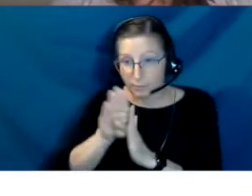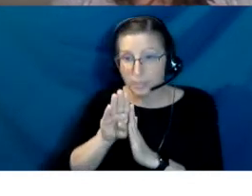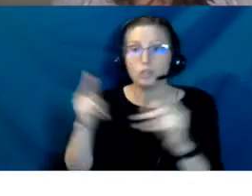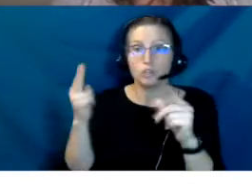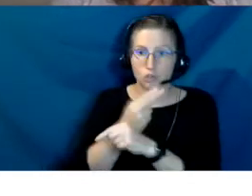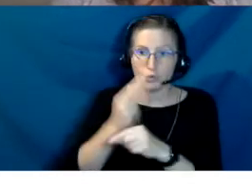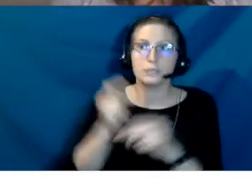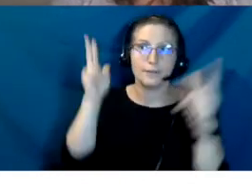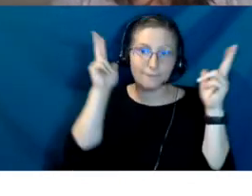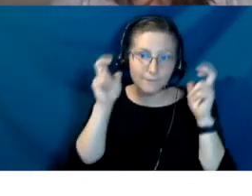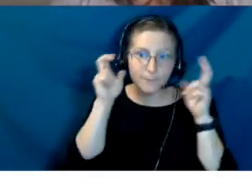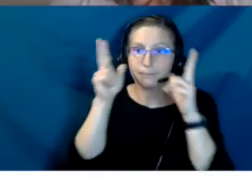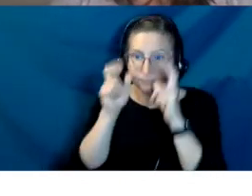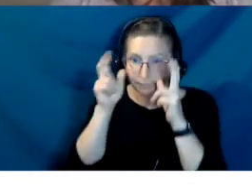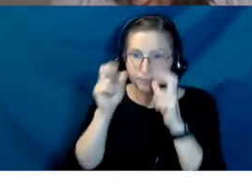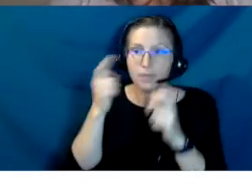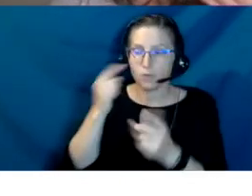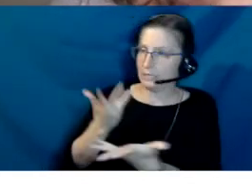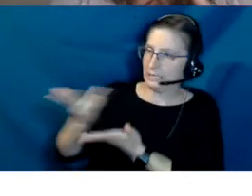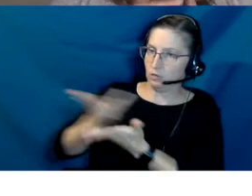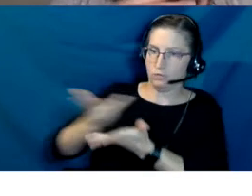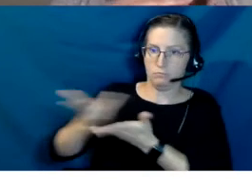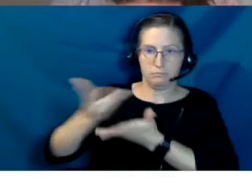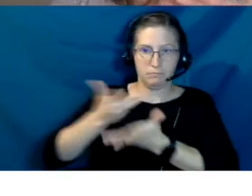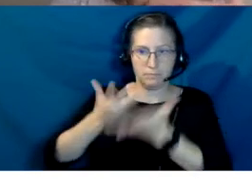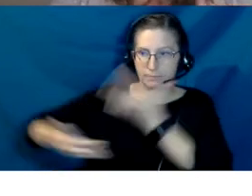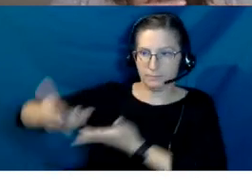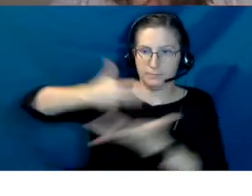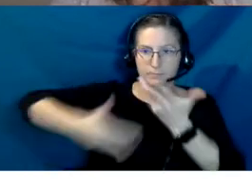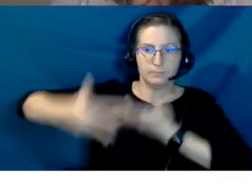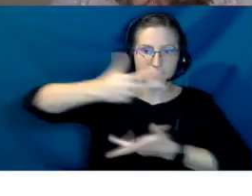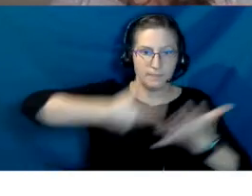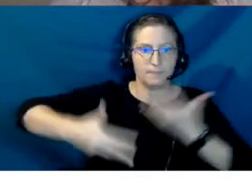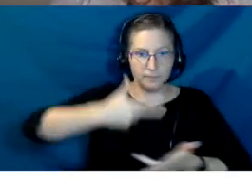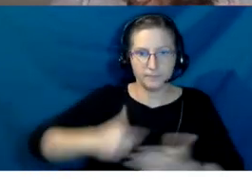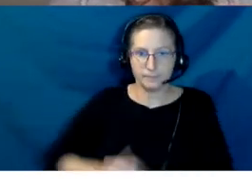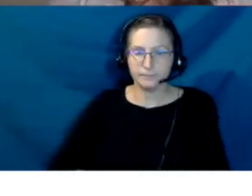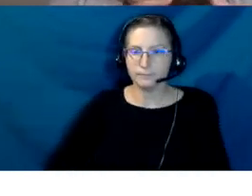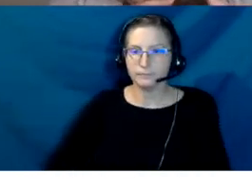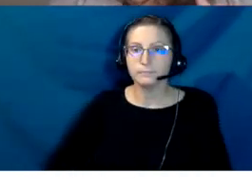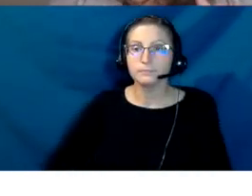and their hearing, to interact with people and the world that's around them. Vision